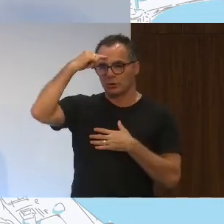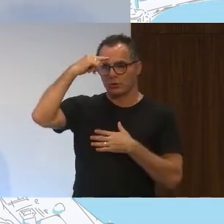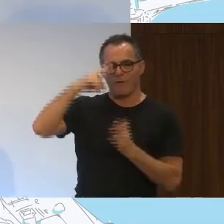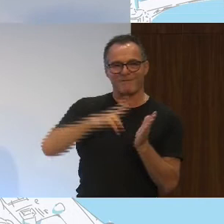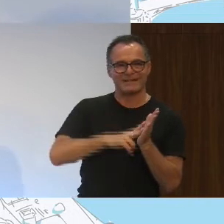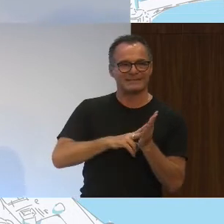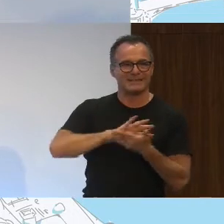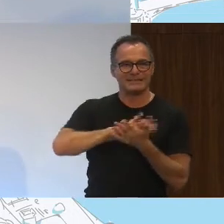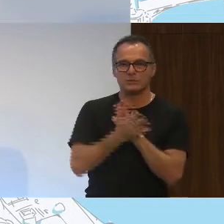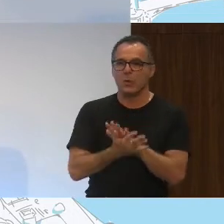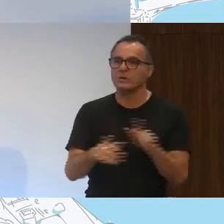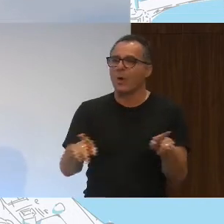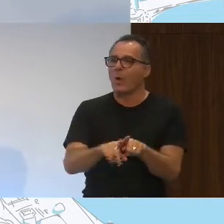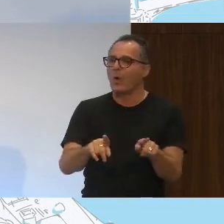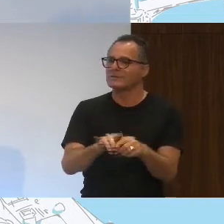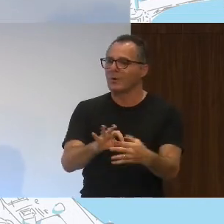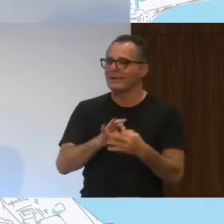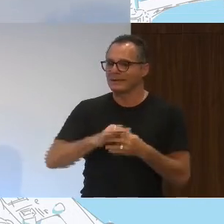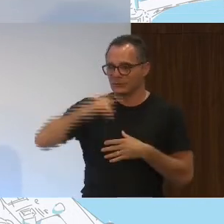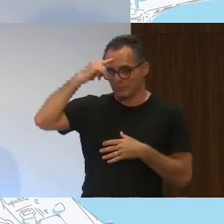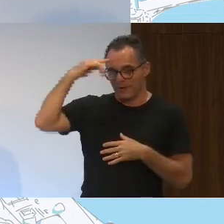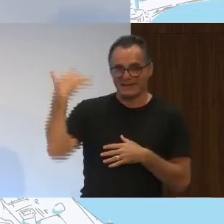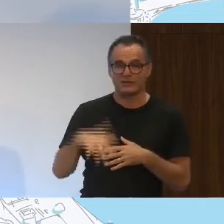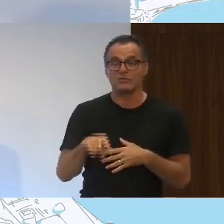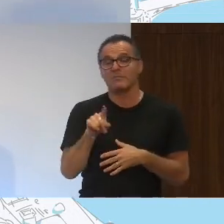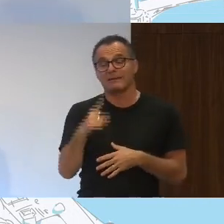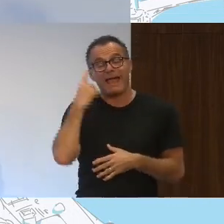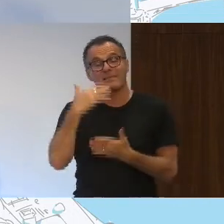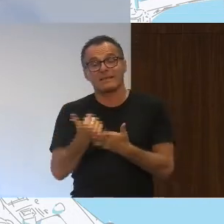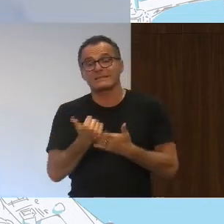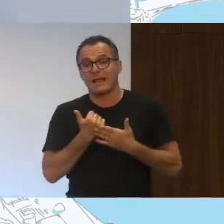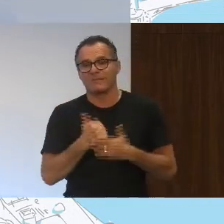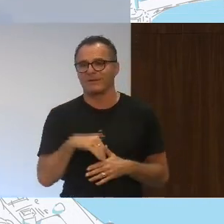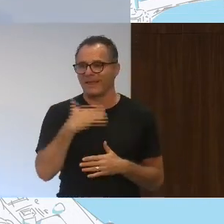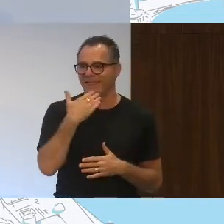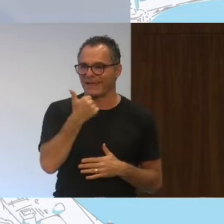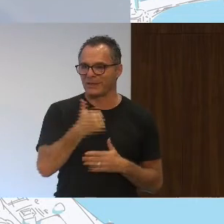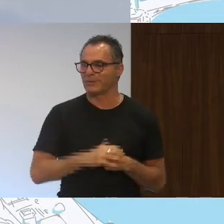So I suspect that could be helpful. Okay. Thank you.